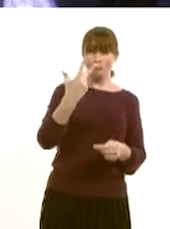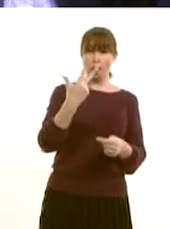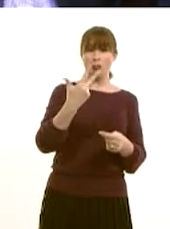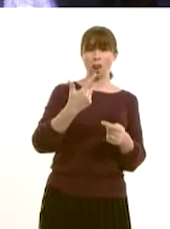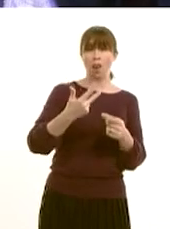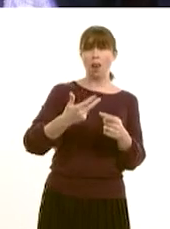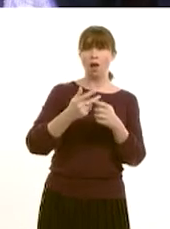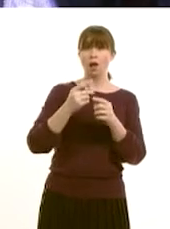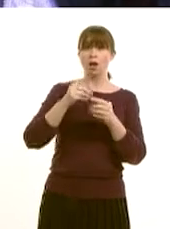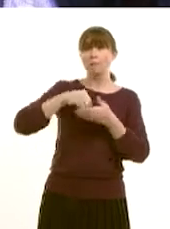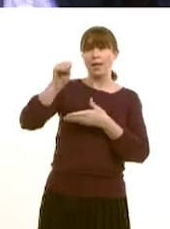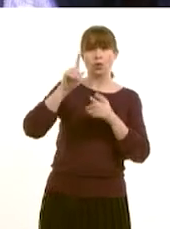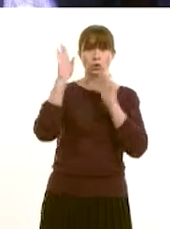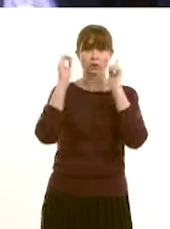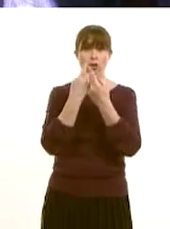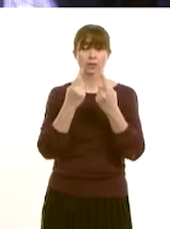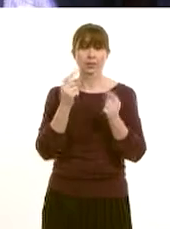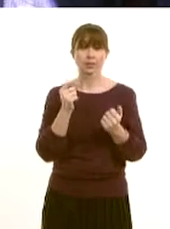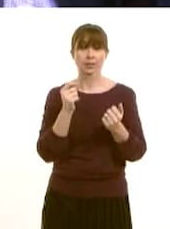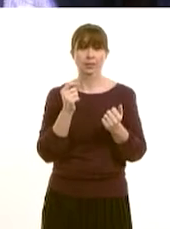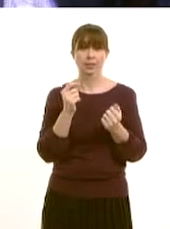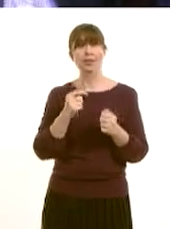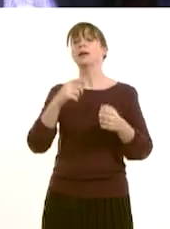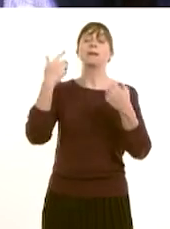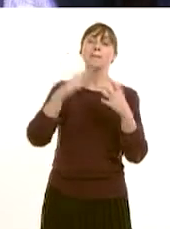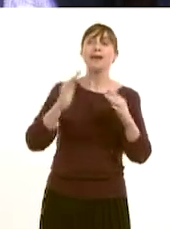as in England. Weíve seen the cuts in higher education in England.